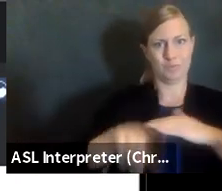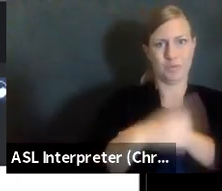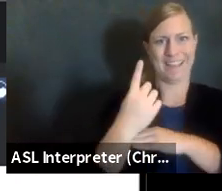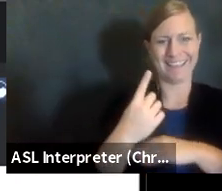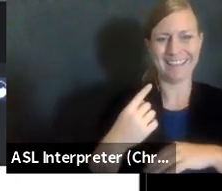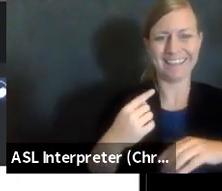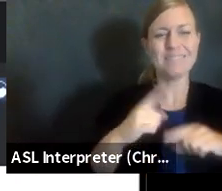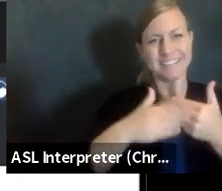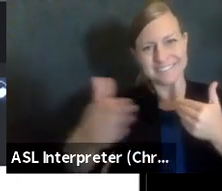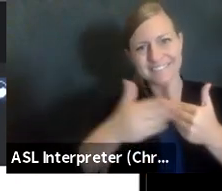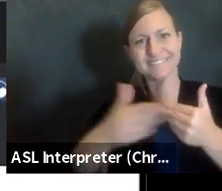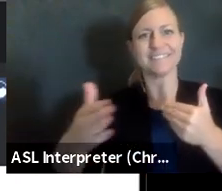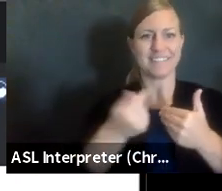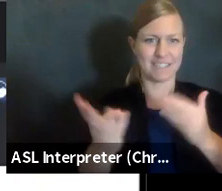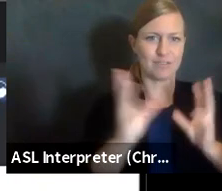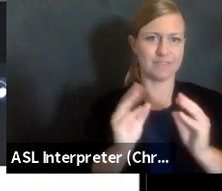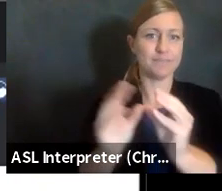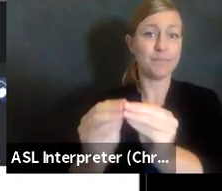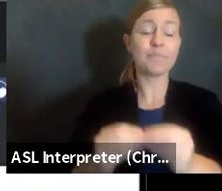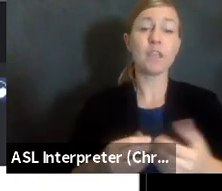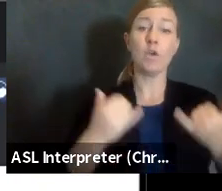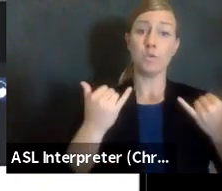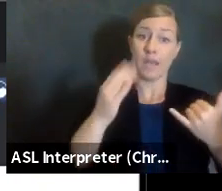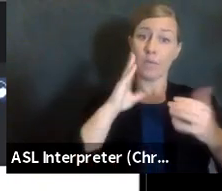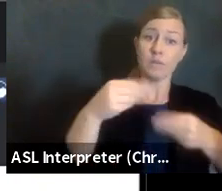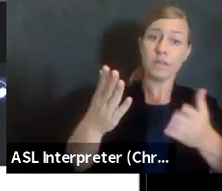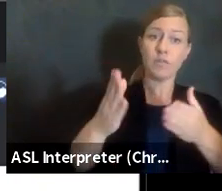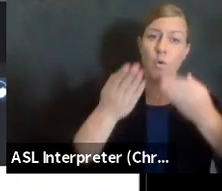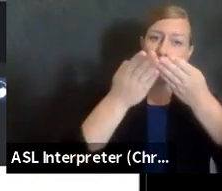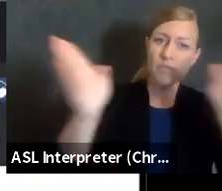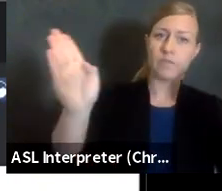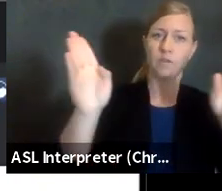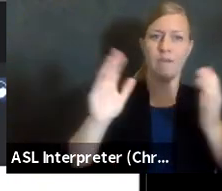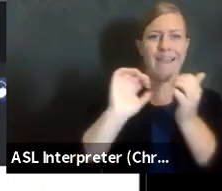ESD 112 - Katherine Livick: What we're going to do today is give you kind of the Crash Course of, how do I get to Google Classroom and